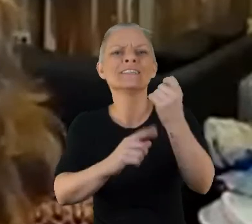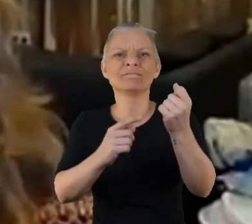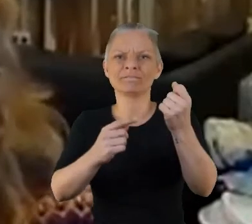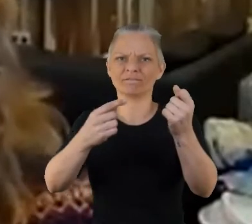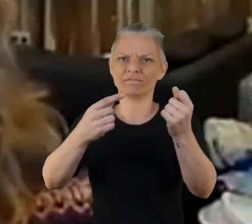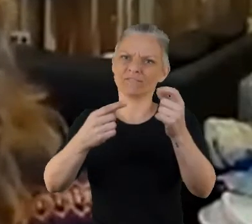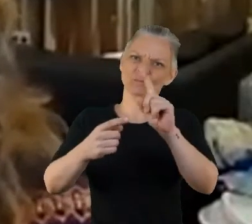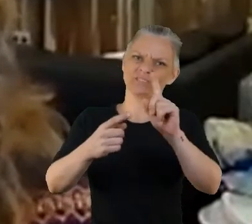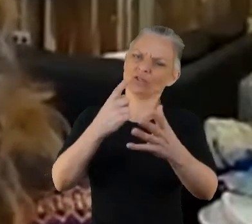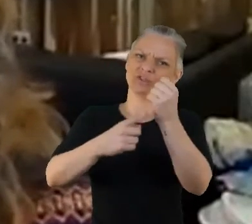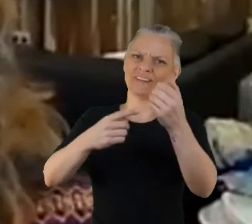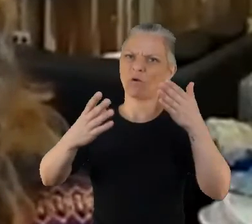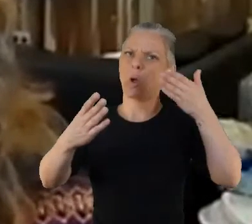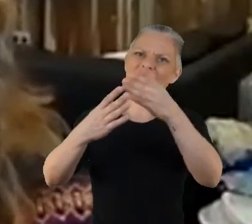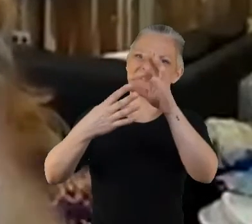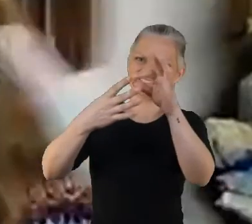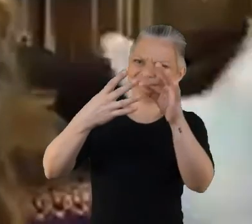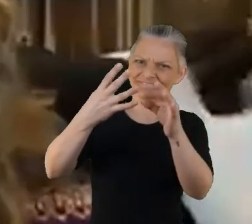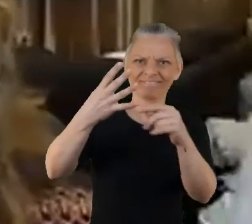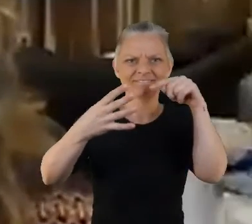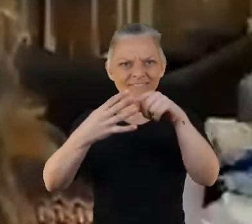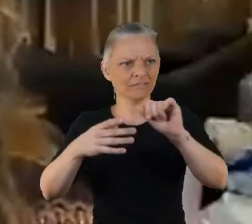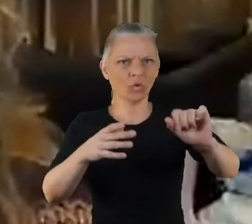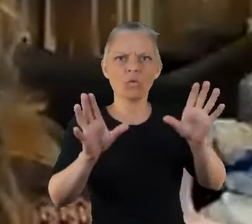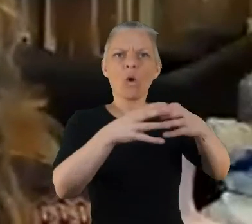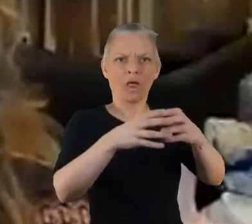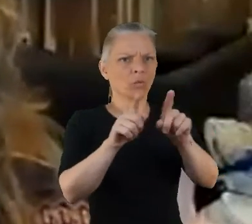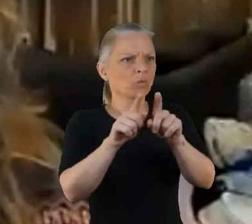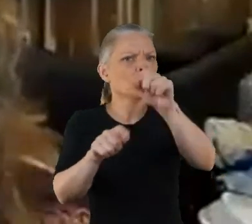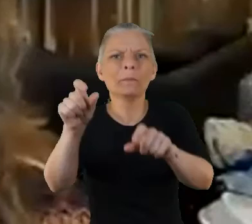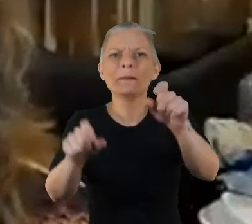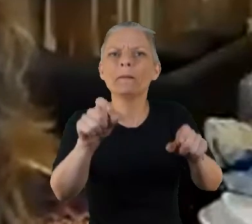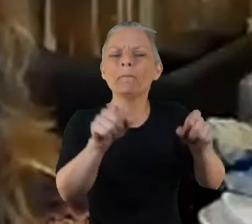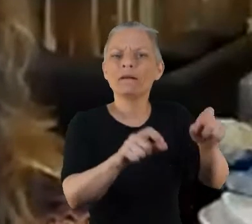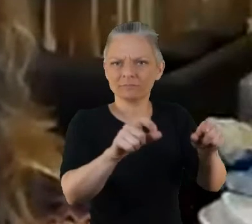And you feel like you’re part of a colleague base of peers right across Scotland.